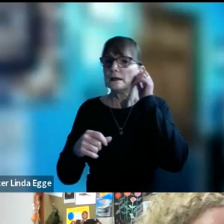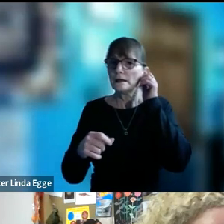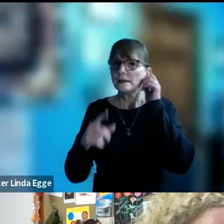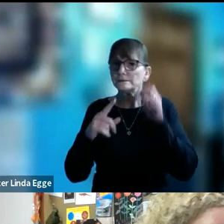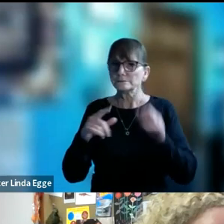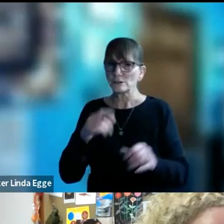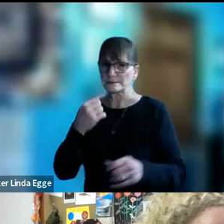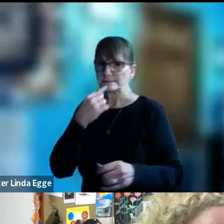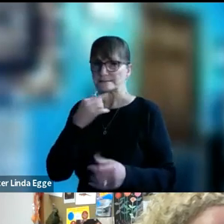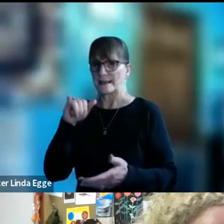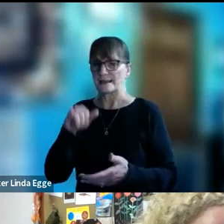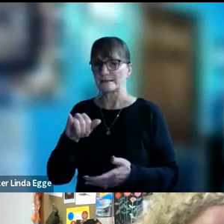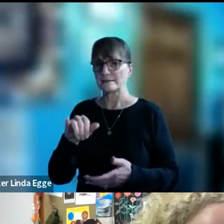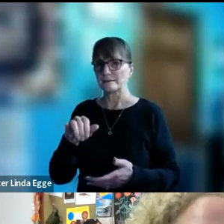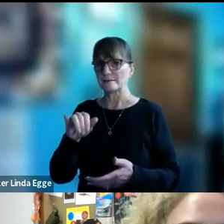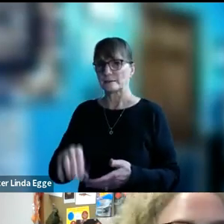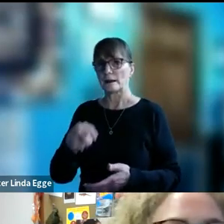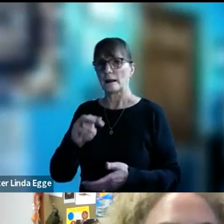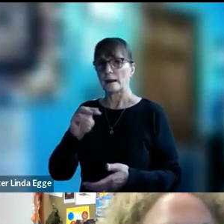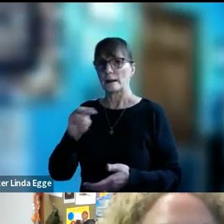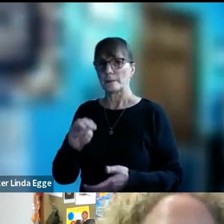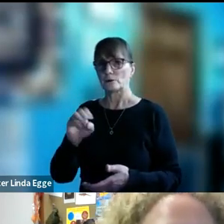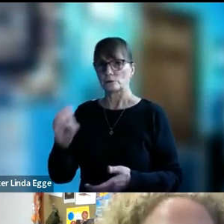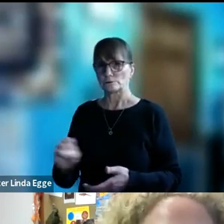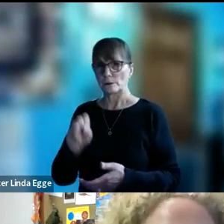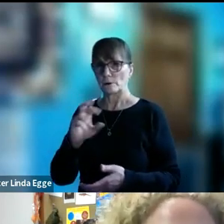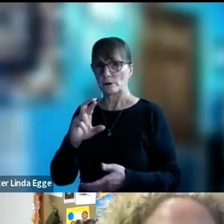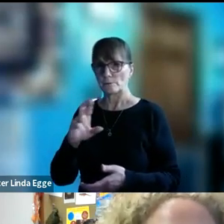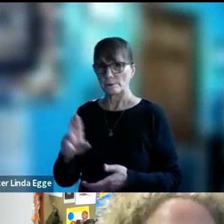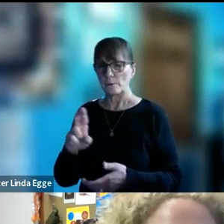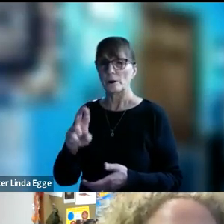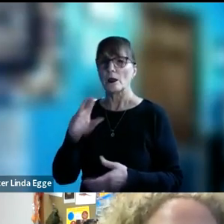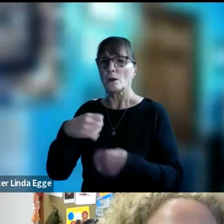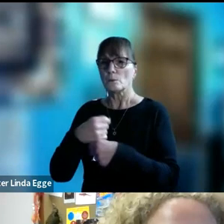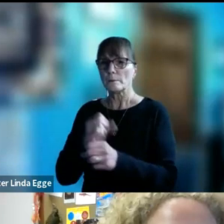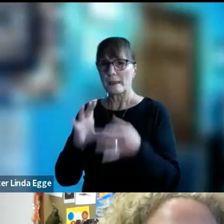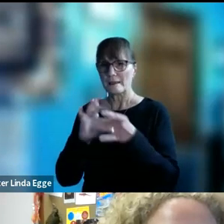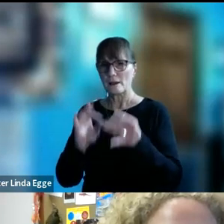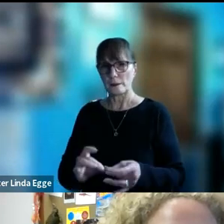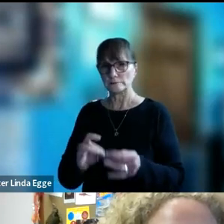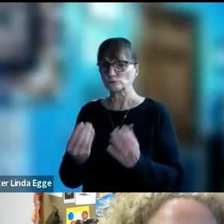in your medical summary helps us too. We actually make comments like that quite a bit